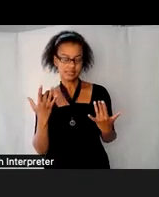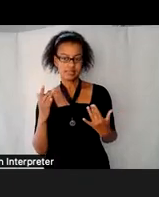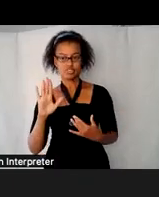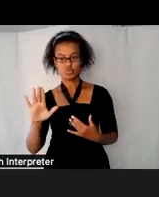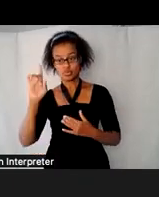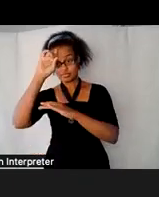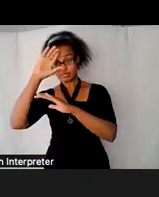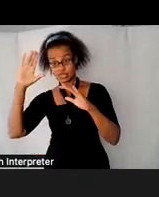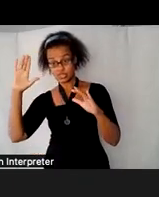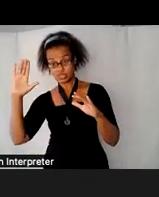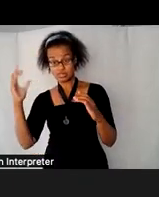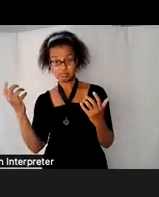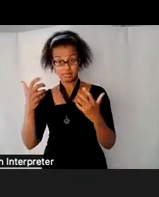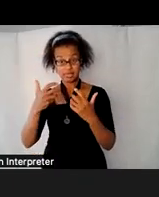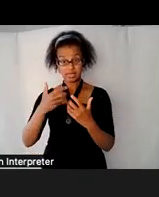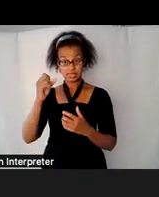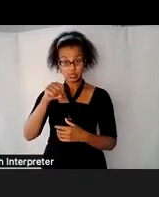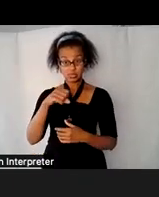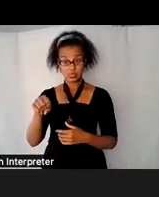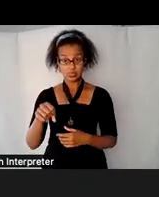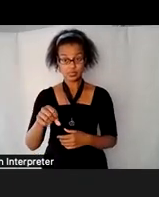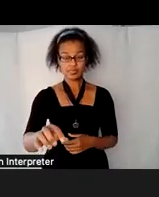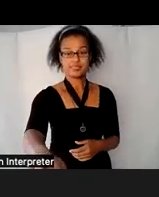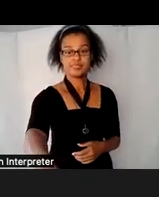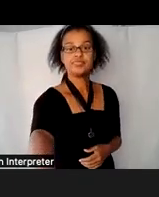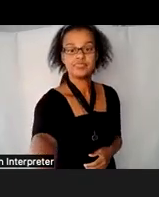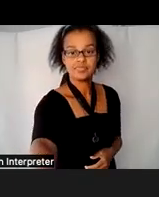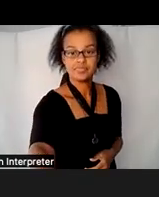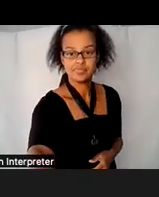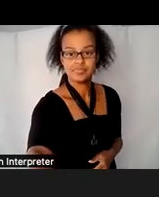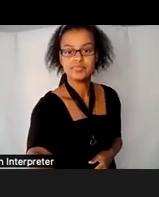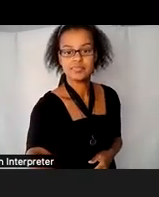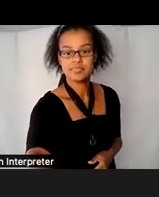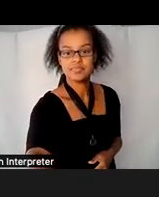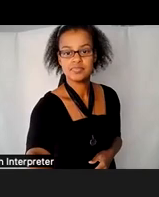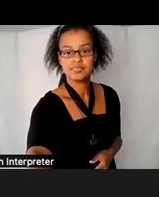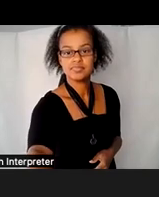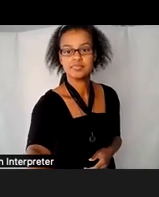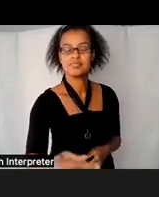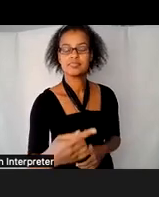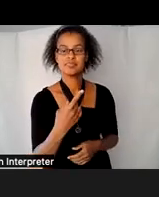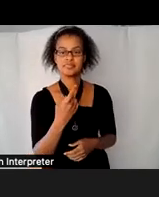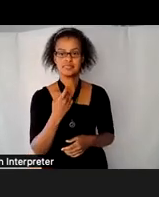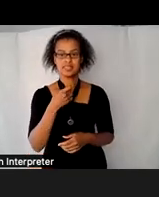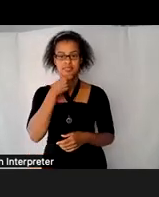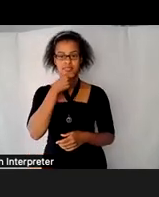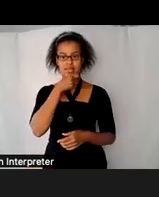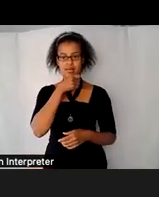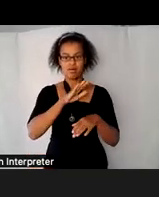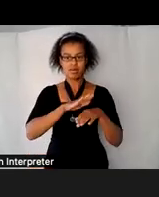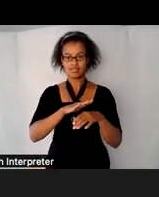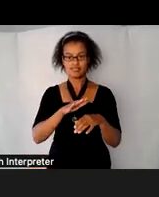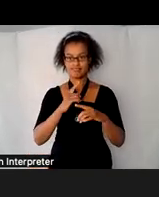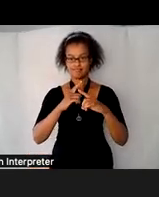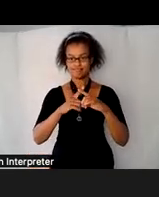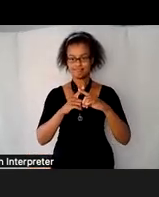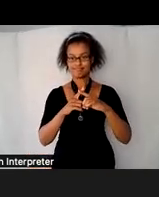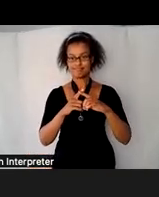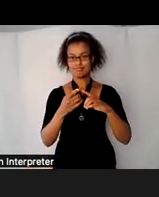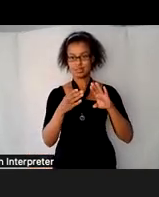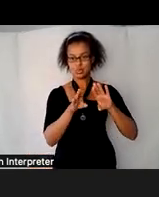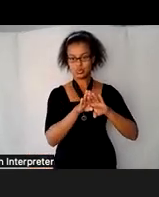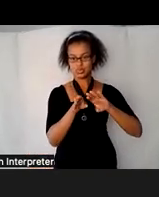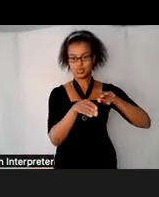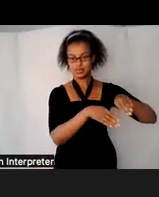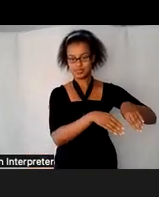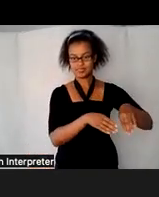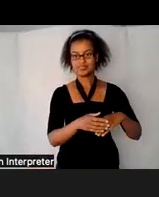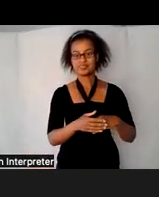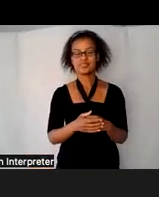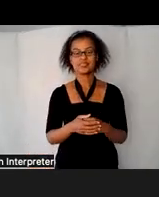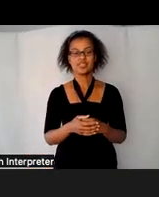So, as you can see, reimagining urban agricultural spaces with with art.